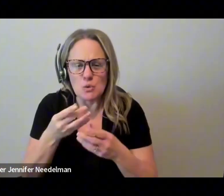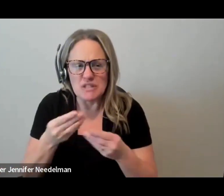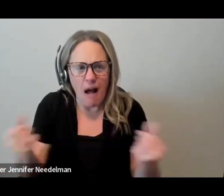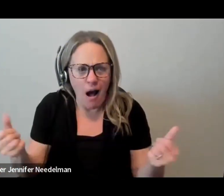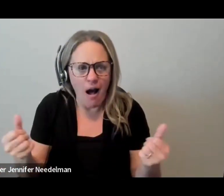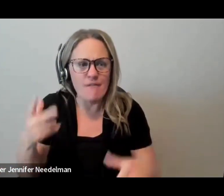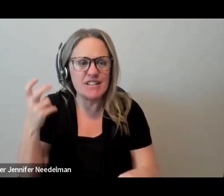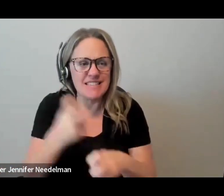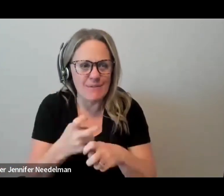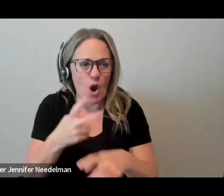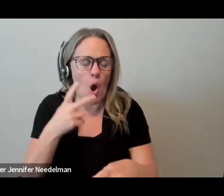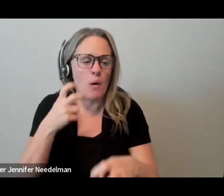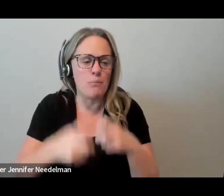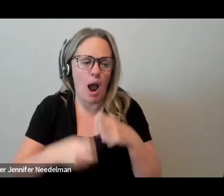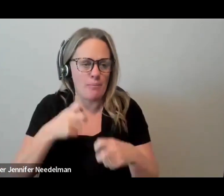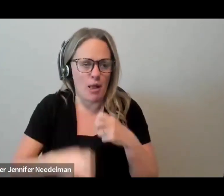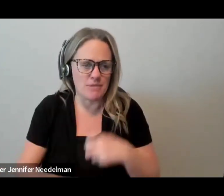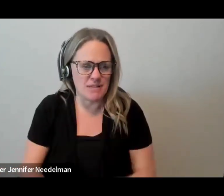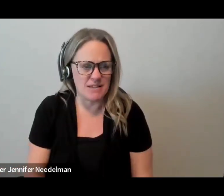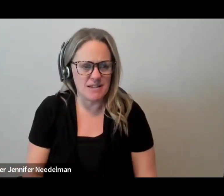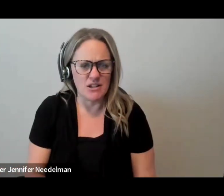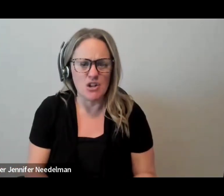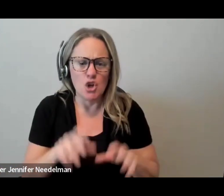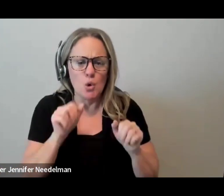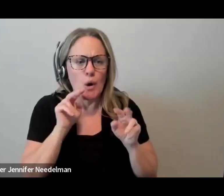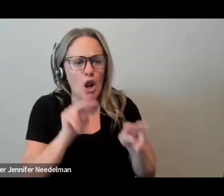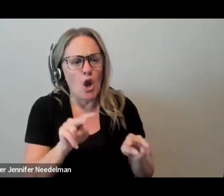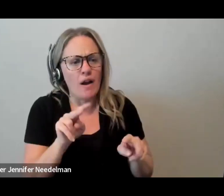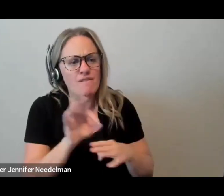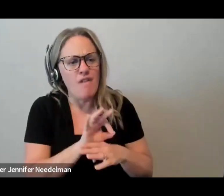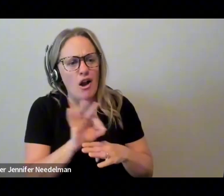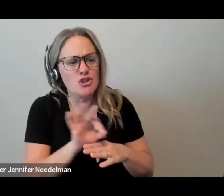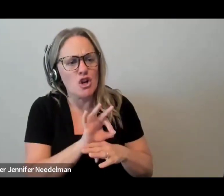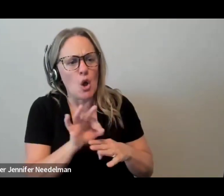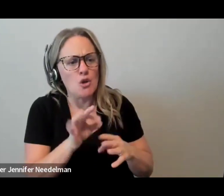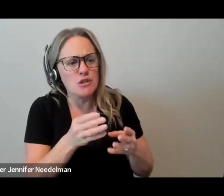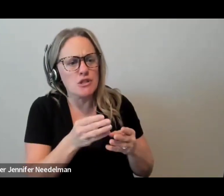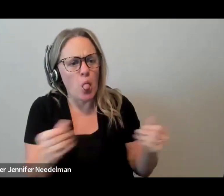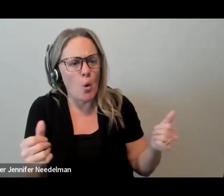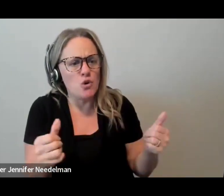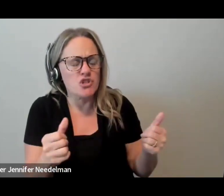You can check out the functional solutions model if that's something that you can resonate with,